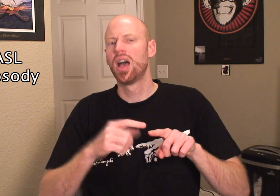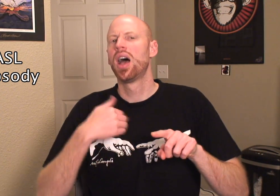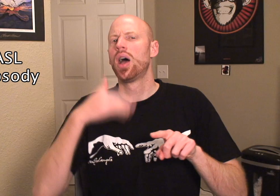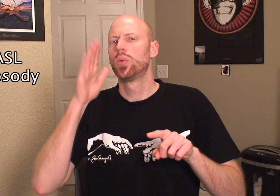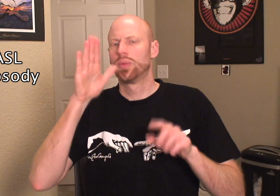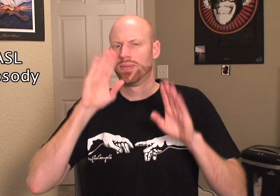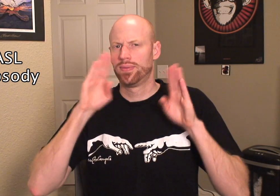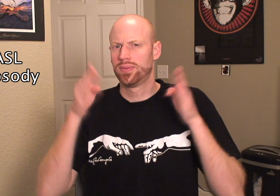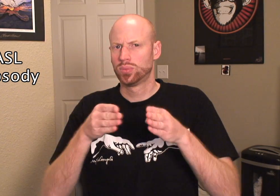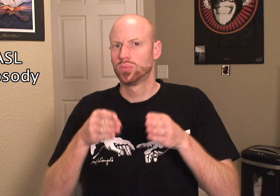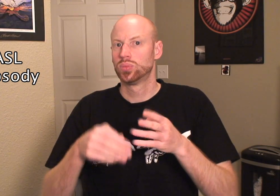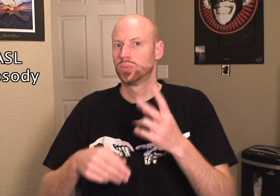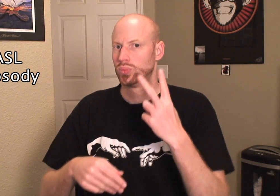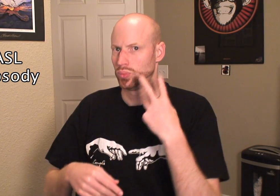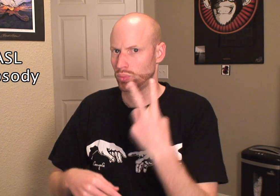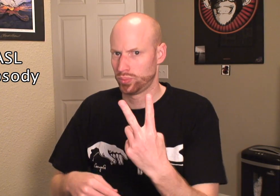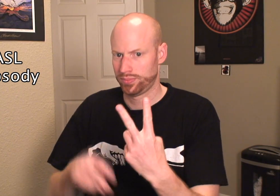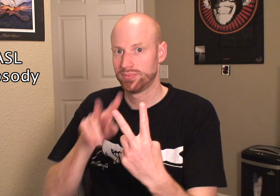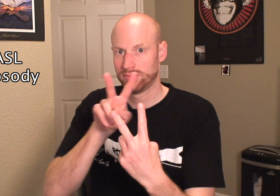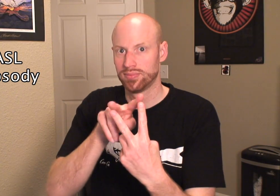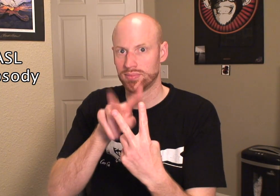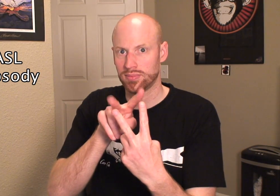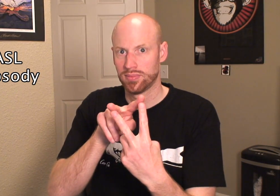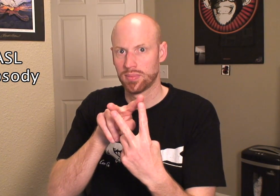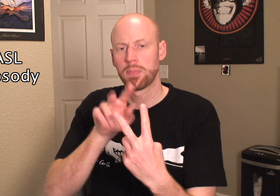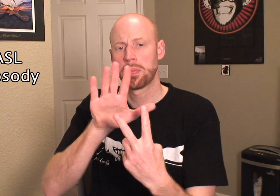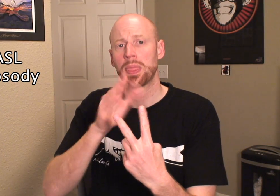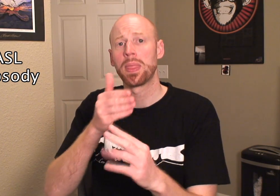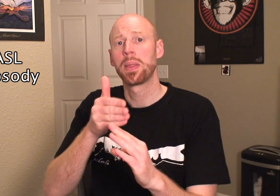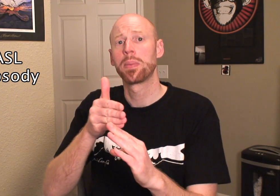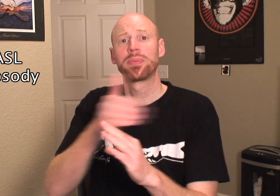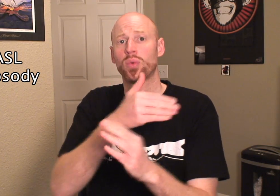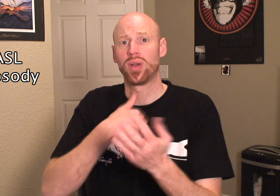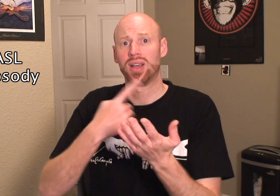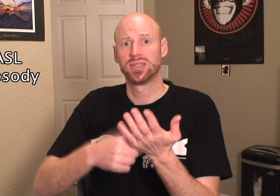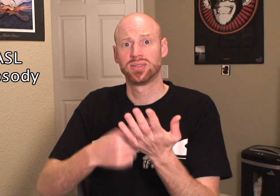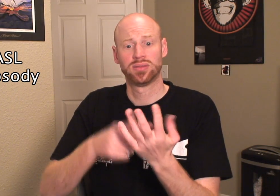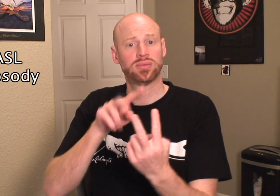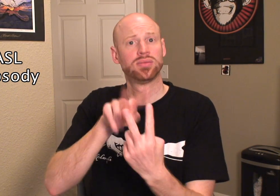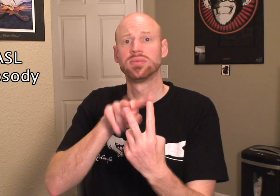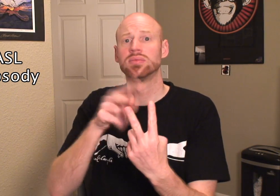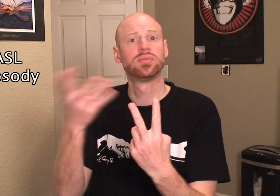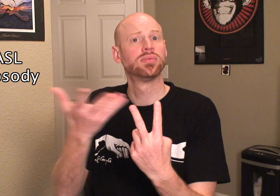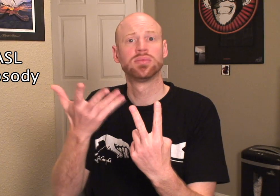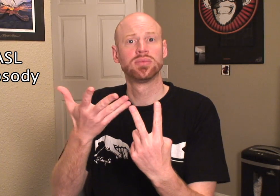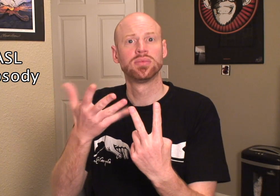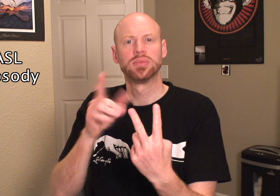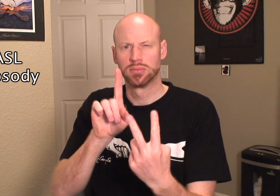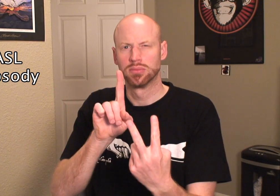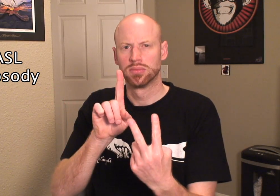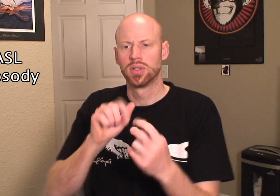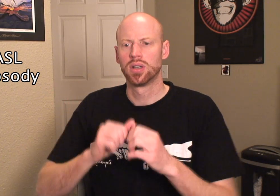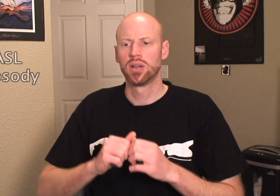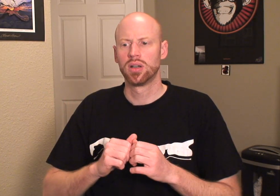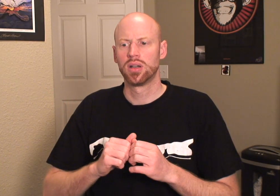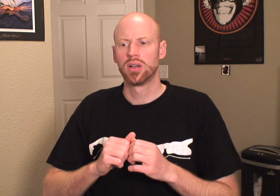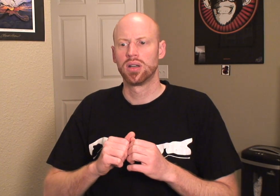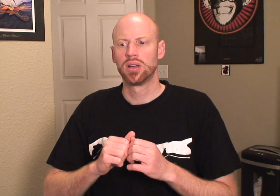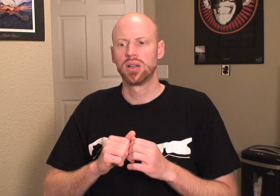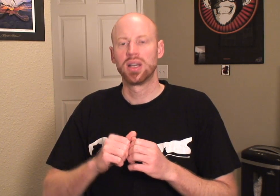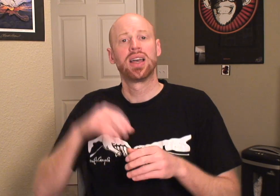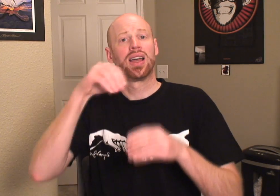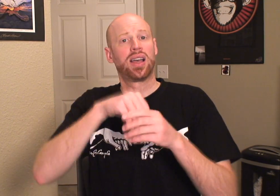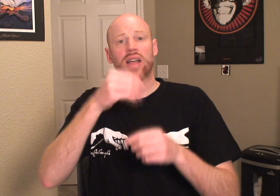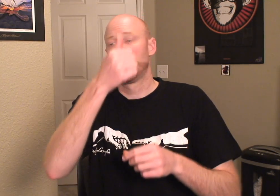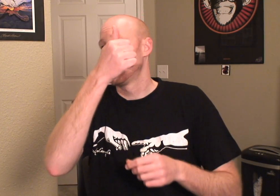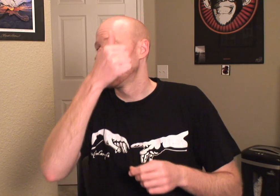I will only consider two. However, I would first like